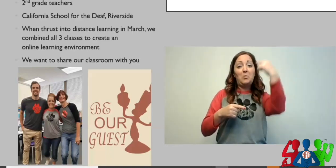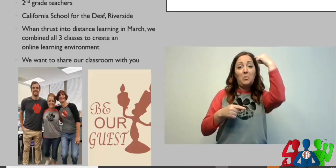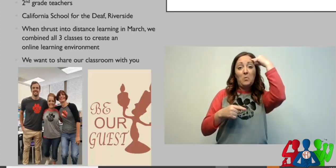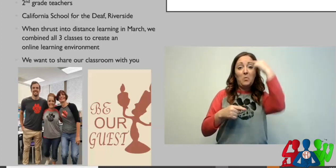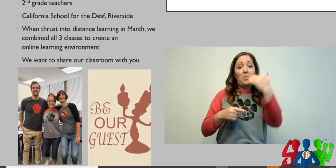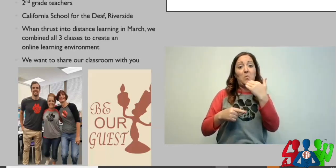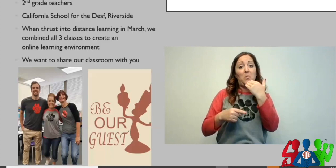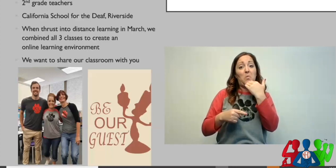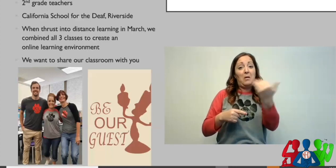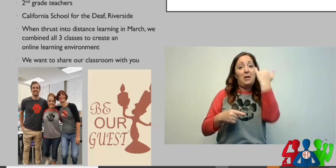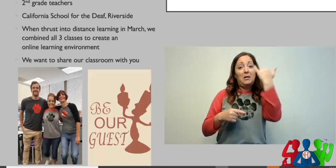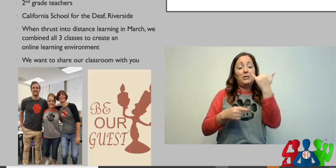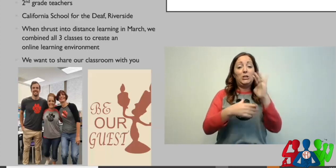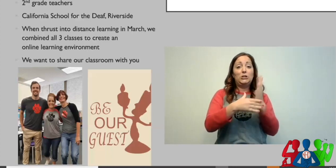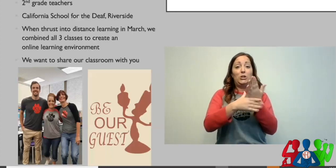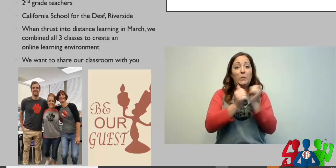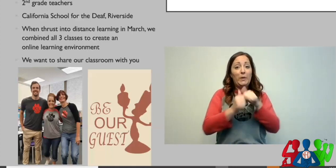and what was working for them.